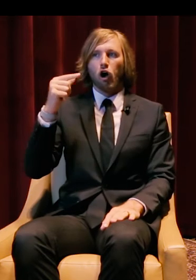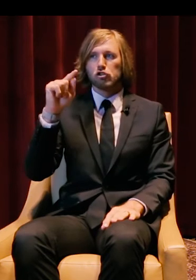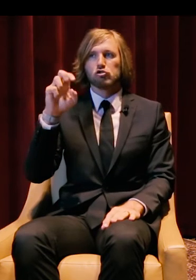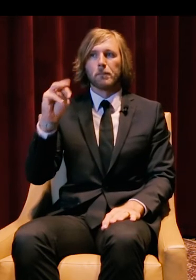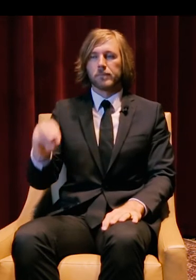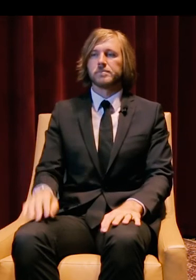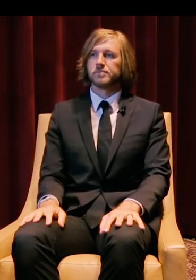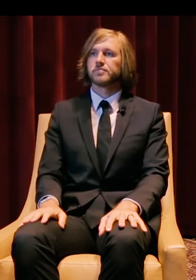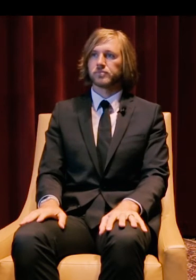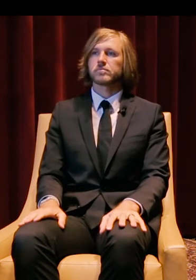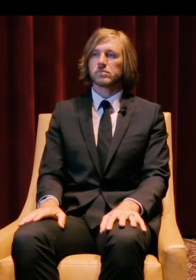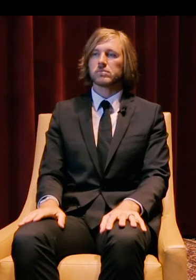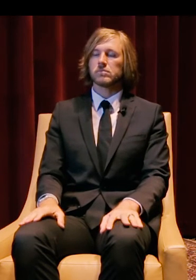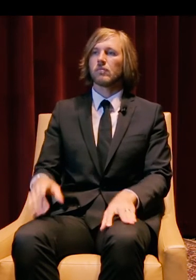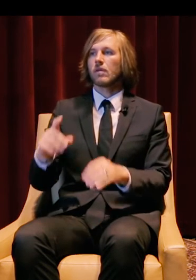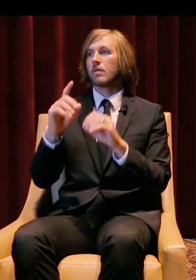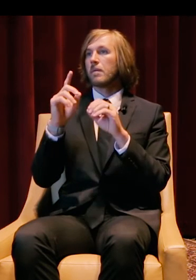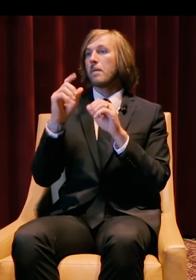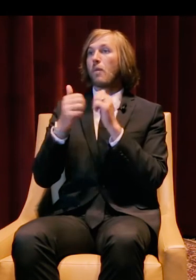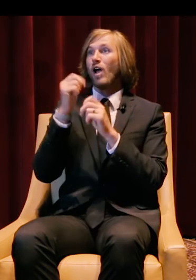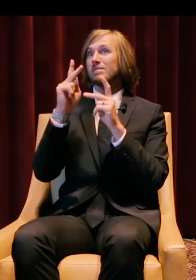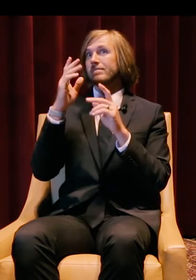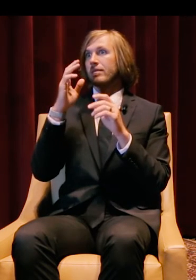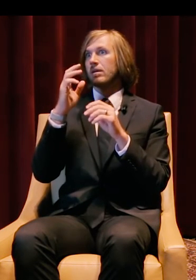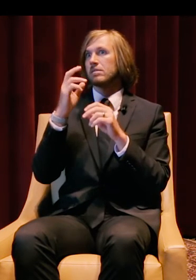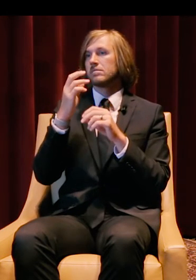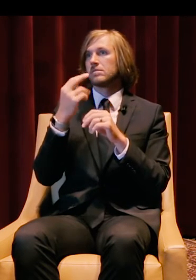The area where most people get in trouble with real estate